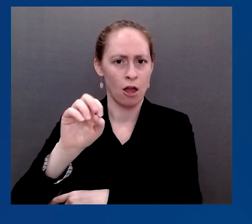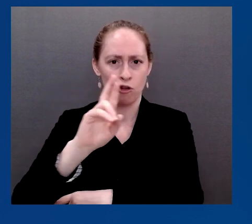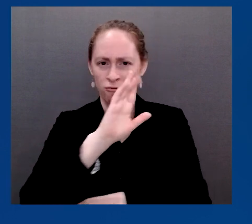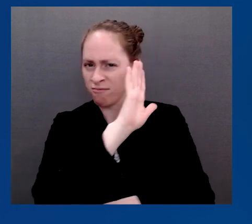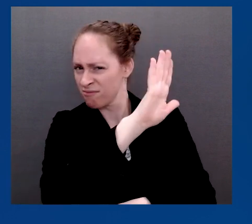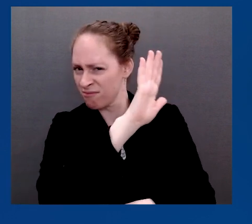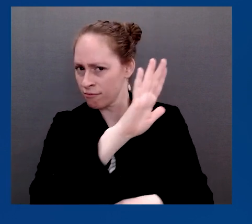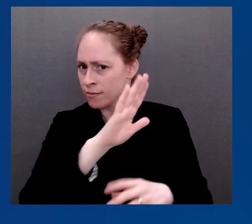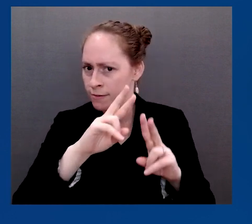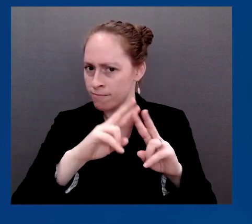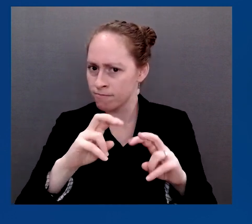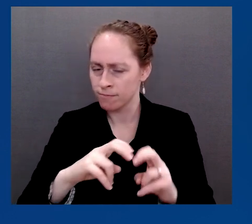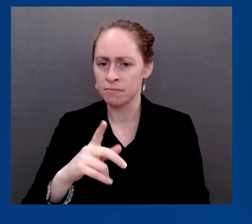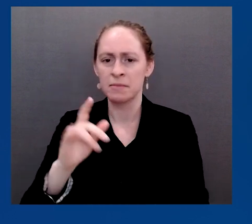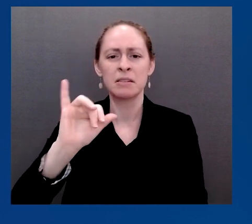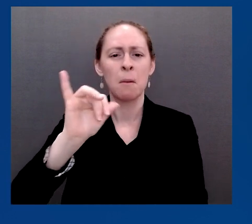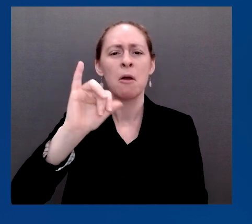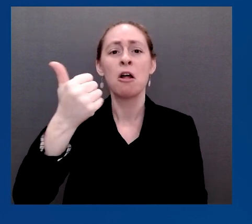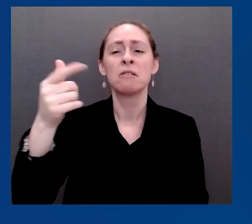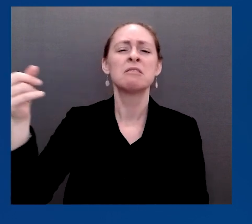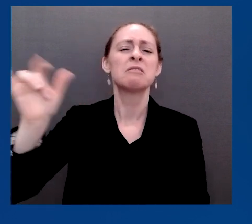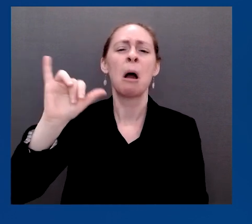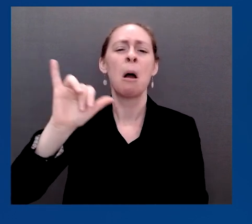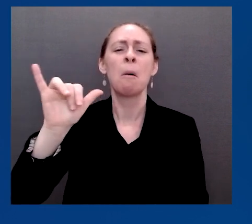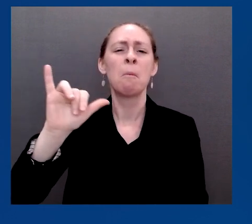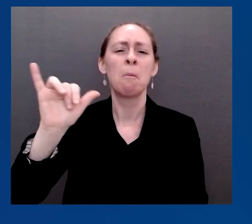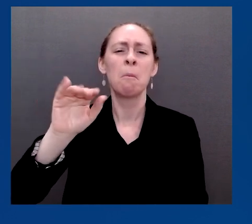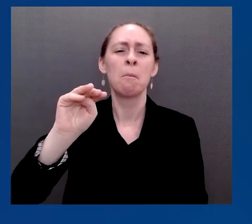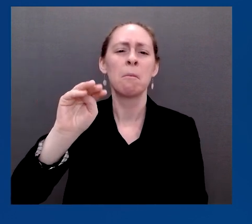If you look at the result in blue of the cumulative